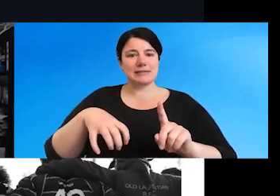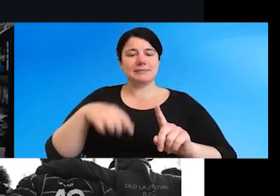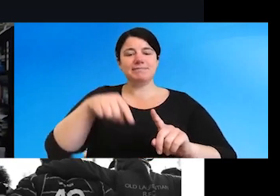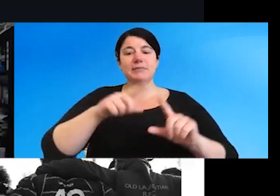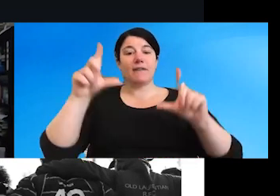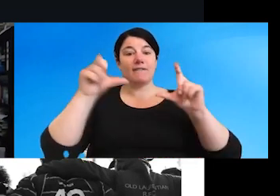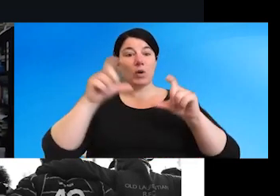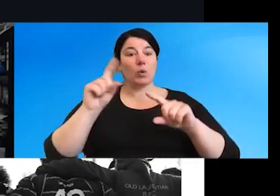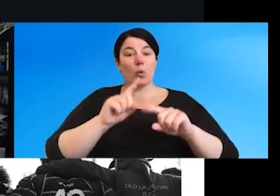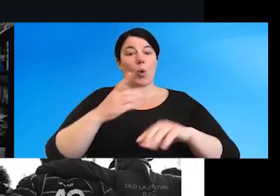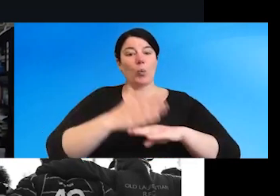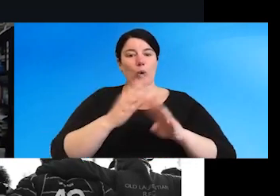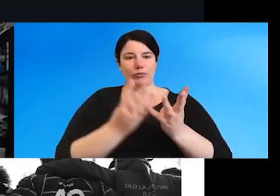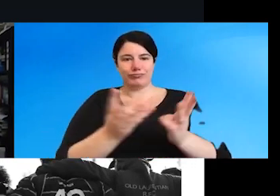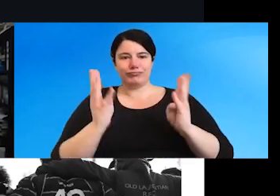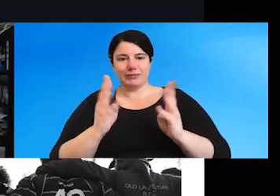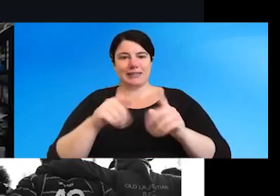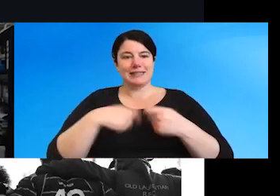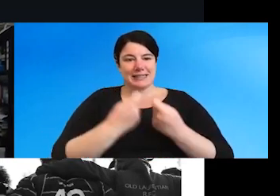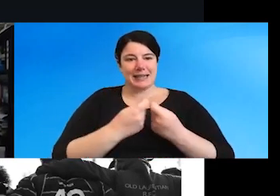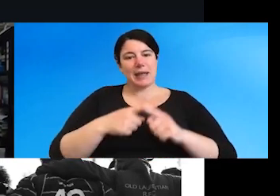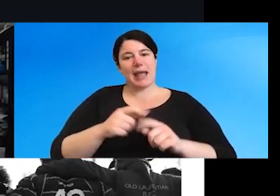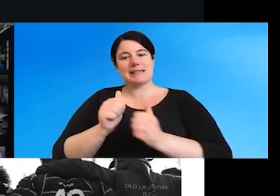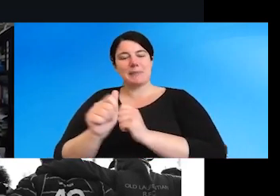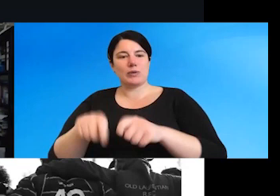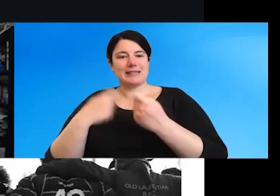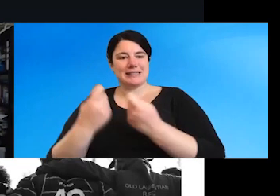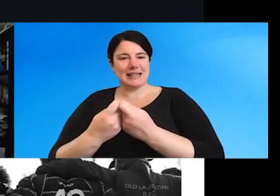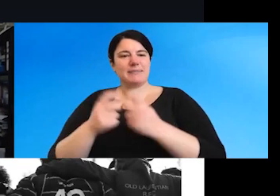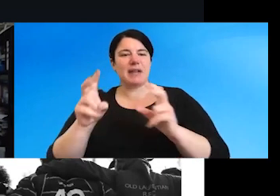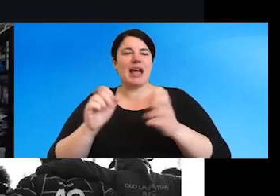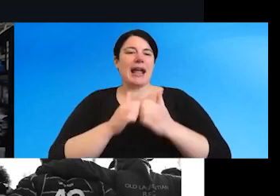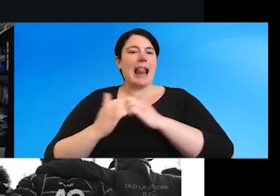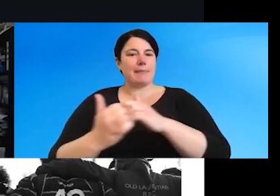workplace team and a sporting team collaborating. I very strongly